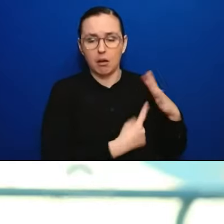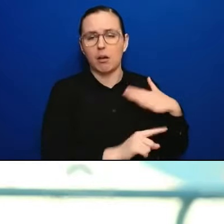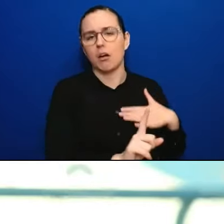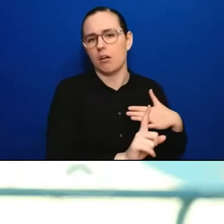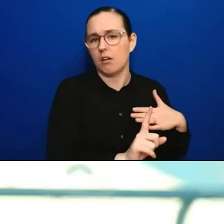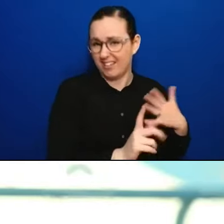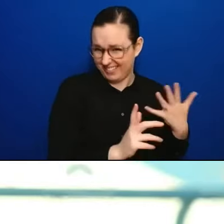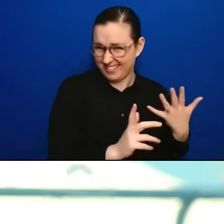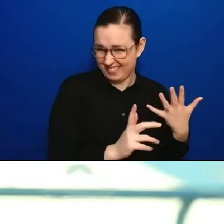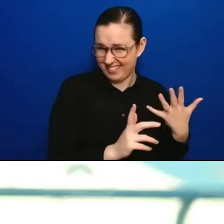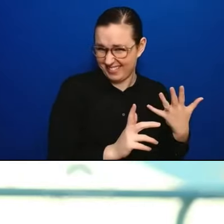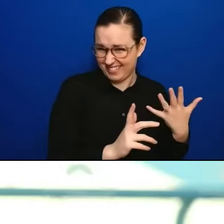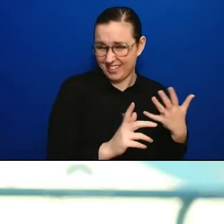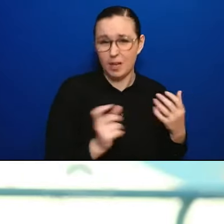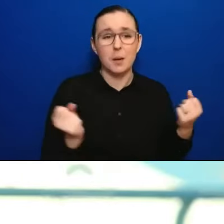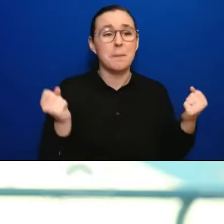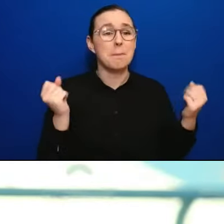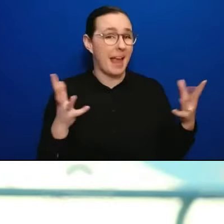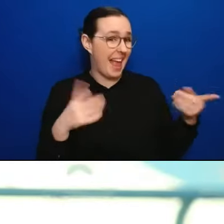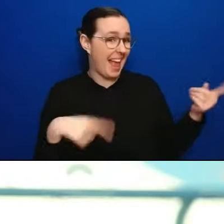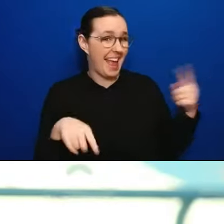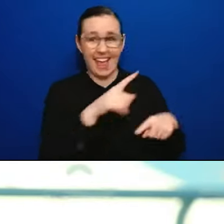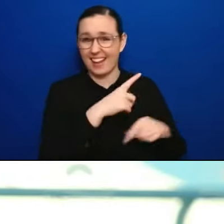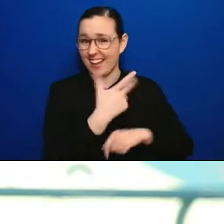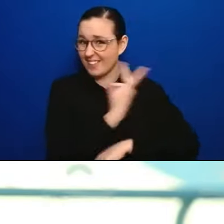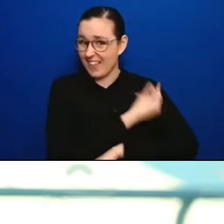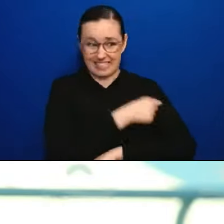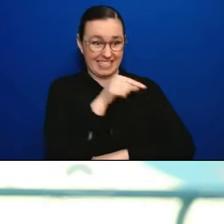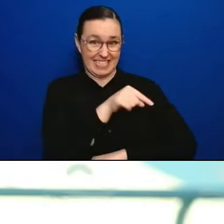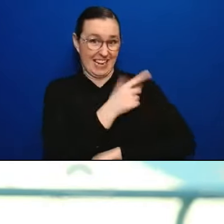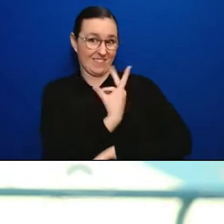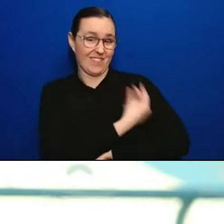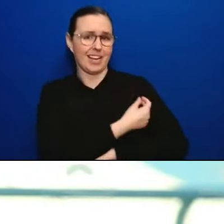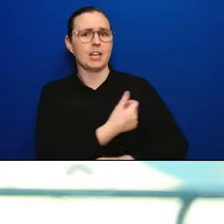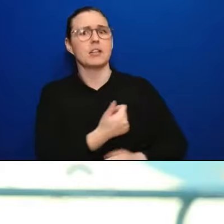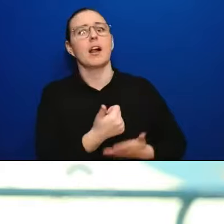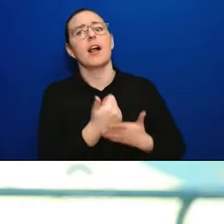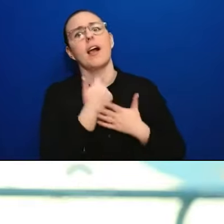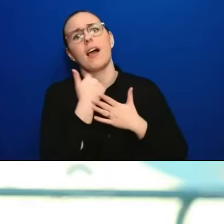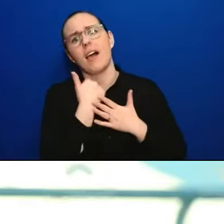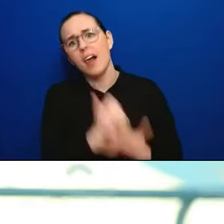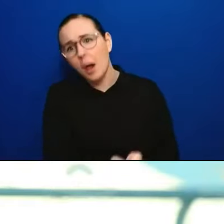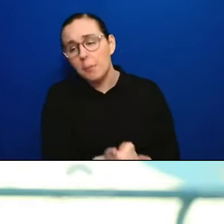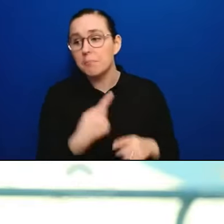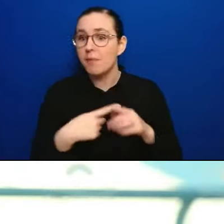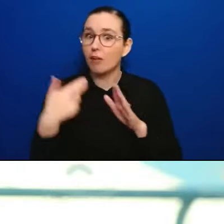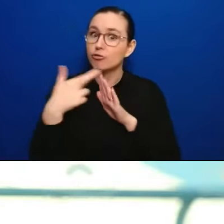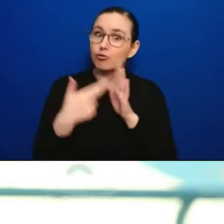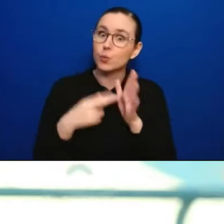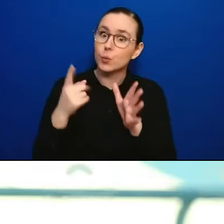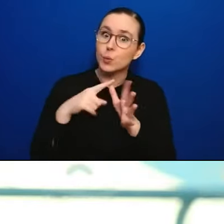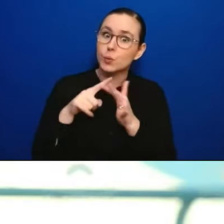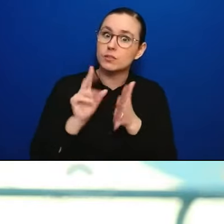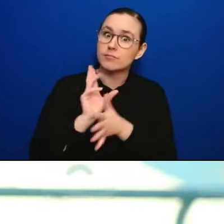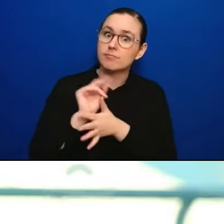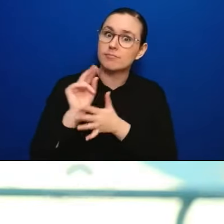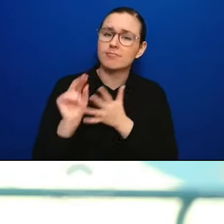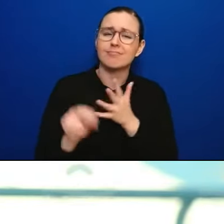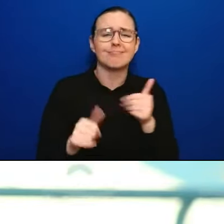that balance of knowing there are a few cases there's not a lot of transmission happening you can isolate those individuals very effectively